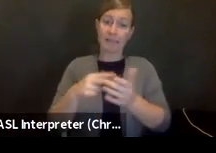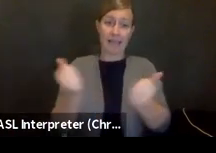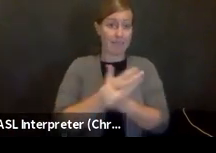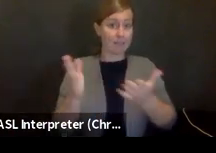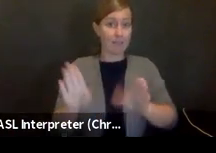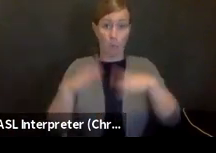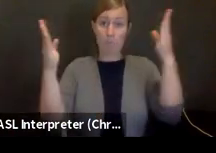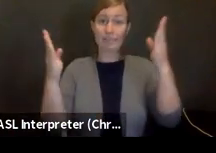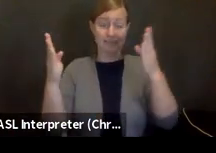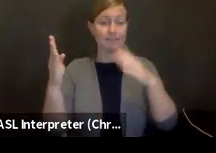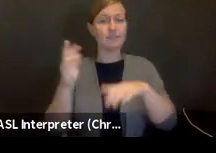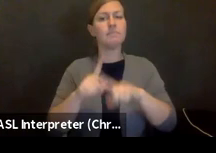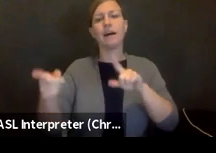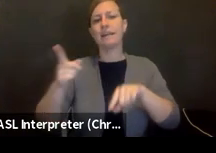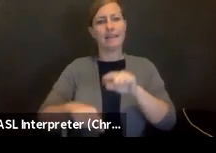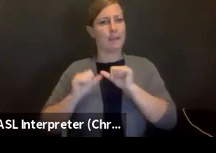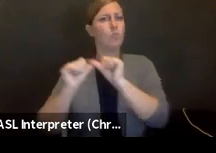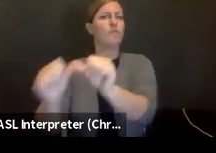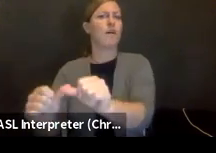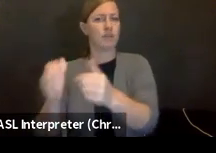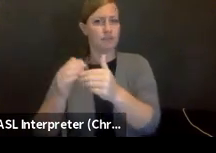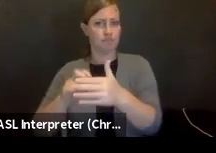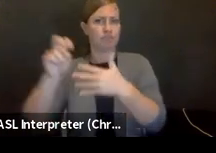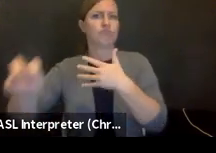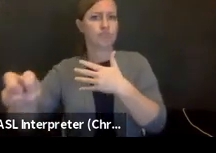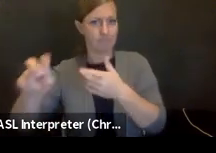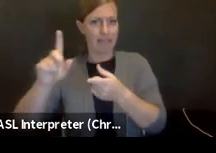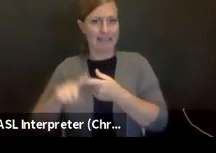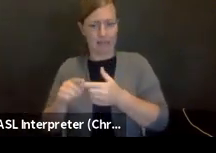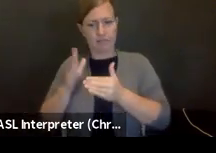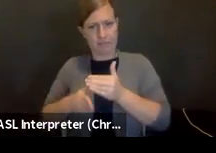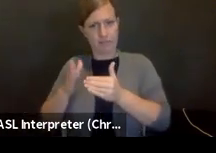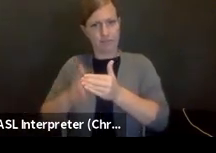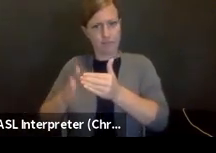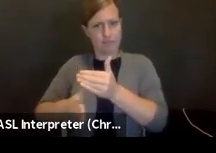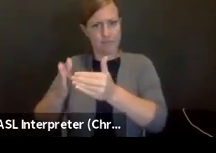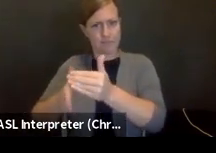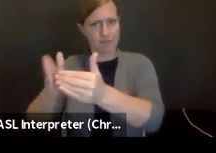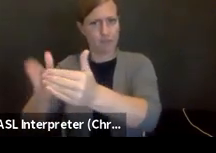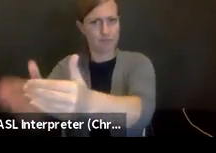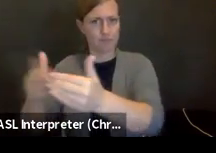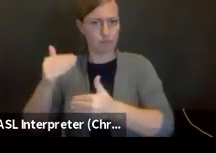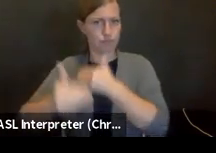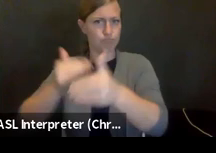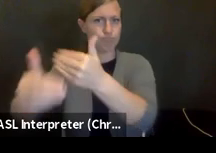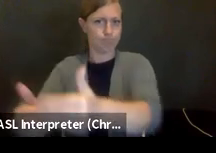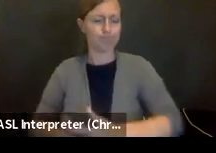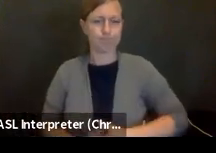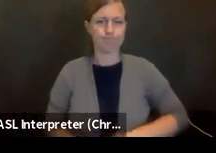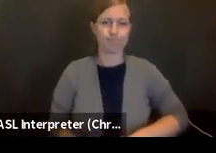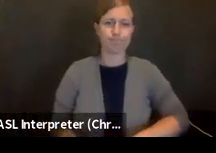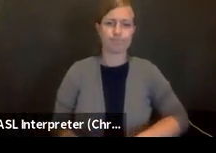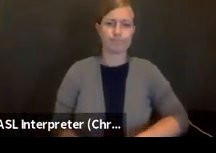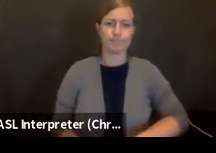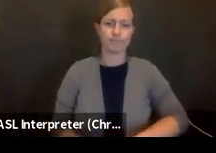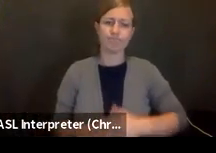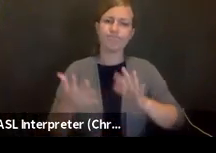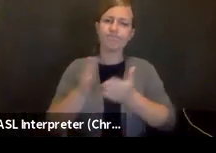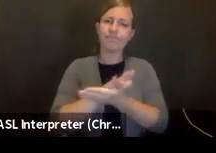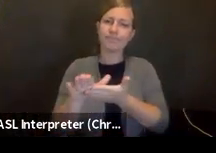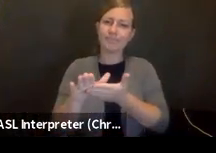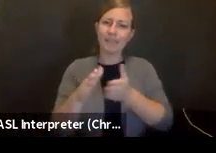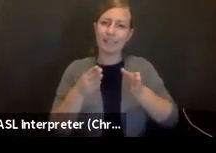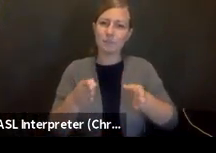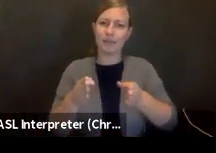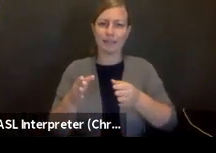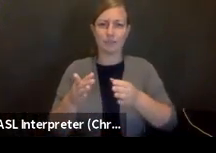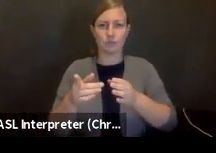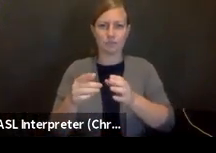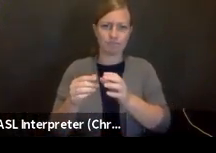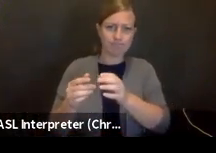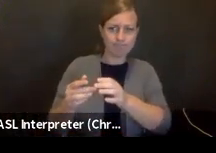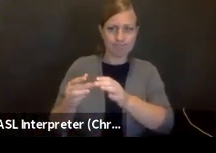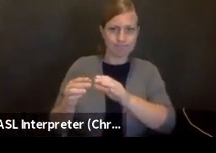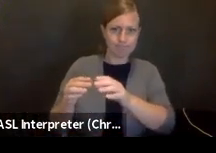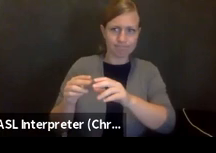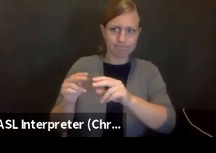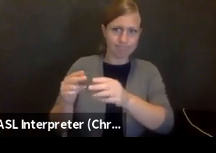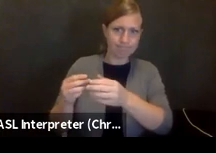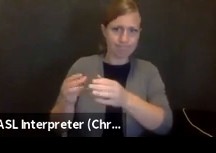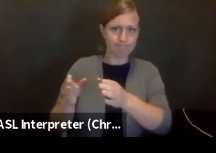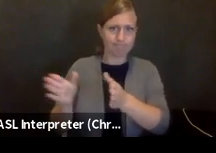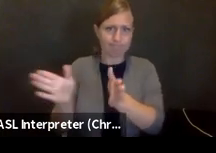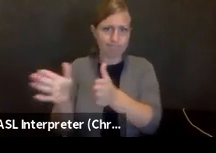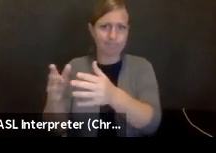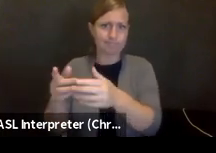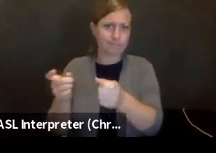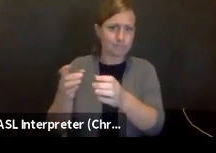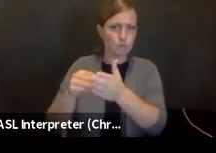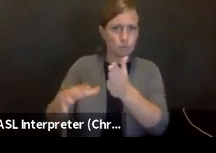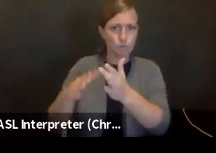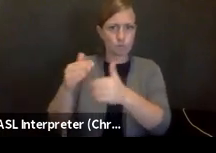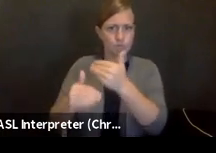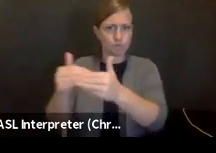ESD 189 - Amy Colburn: But they won't be able to move on until they do, you know, whatever things that you've had that you've put in order up here. So it's kind of a nice way to kind of keep students on track. If that's something you don't have to use this, but it is a nice feature.